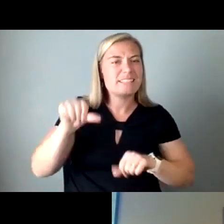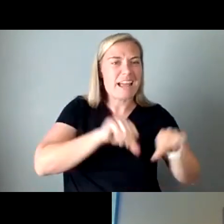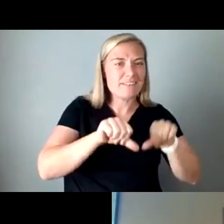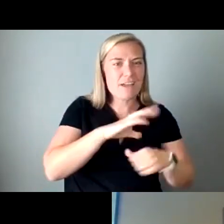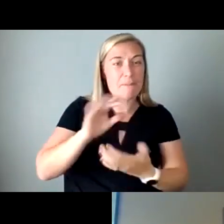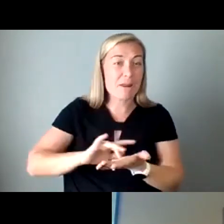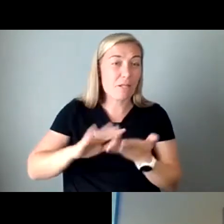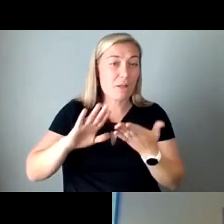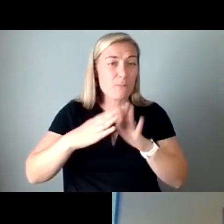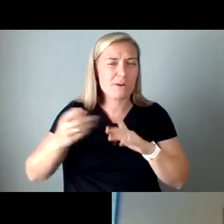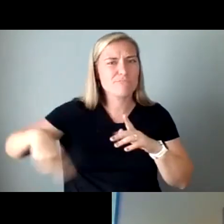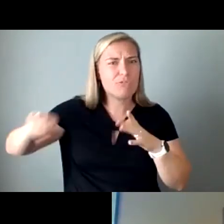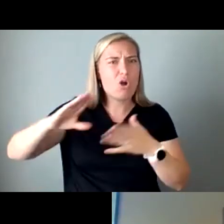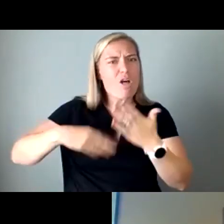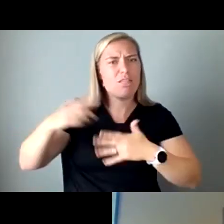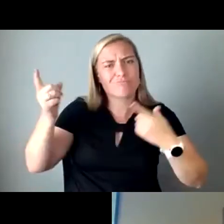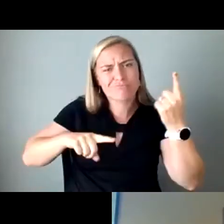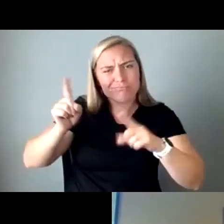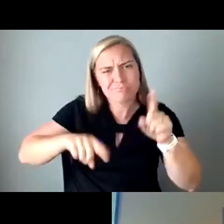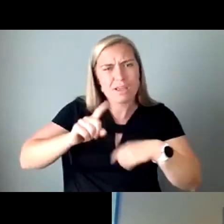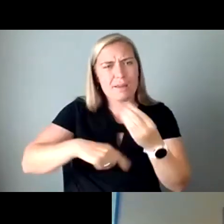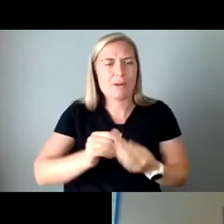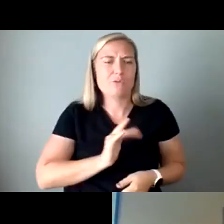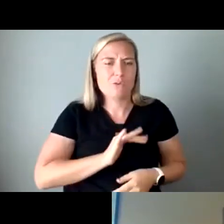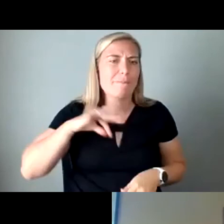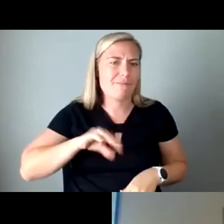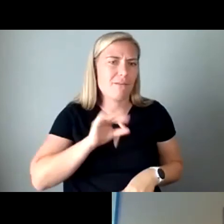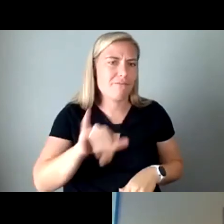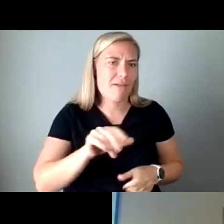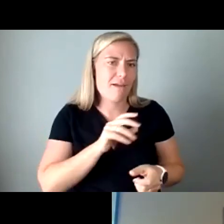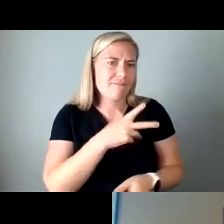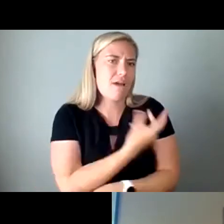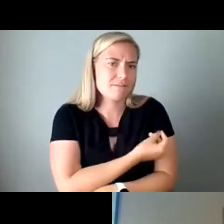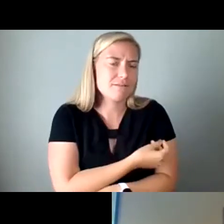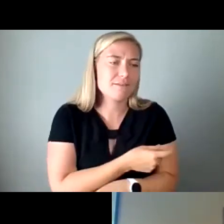around how beneficial these vaccines are, how they are saving lives, how they are preventing people